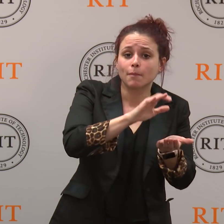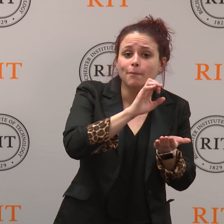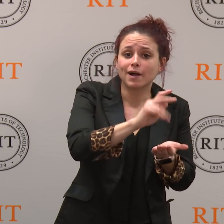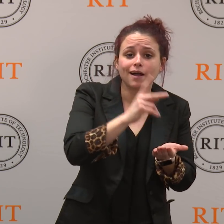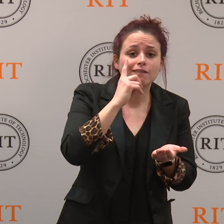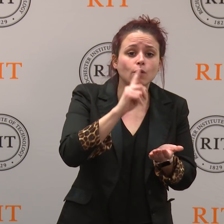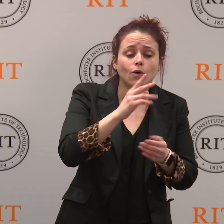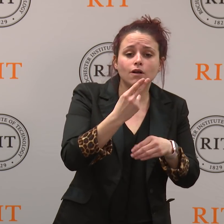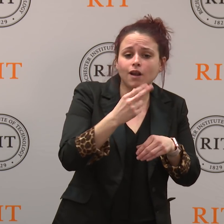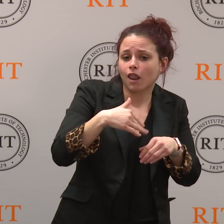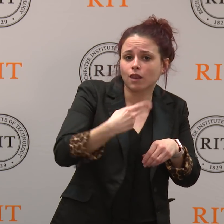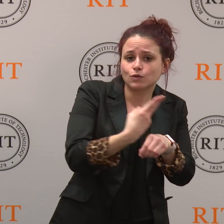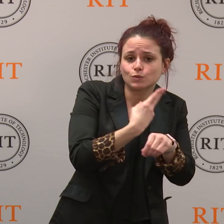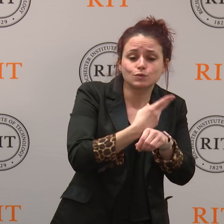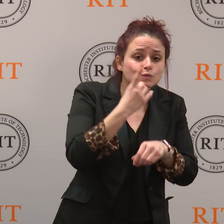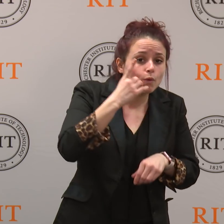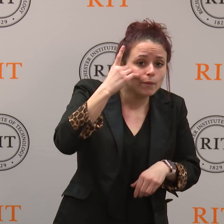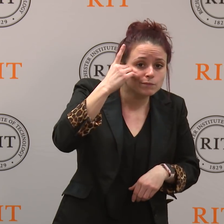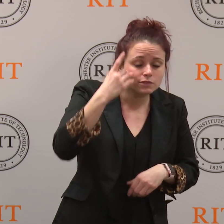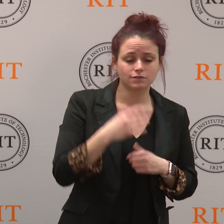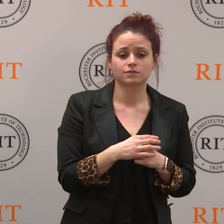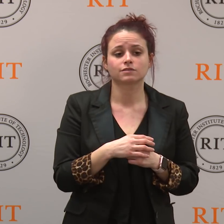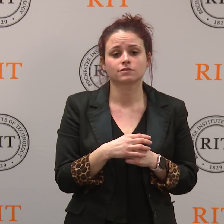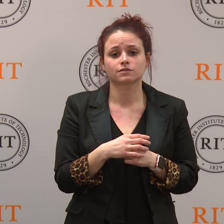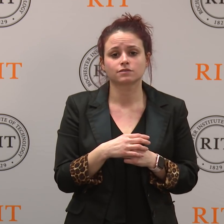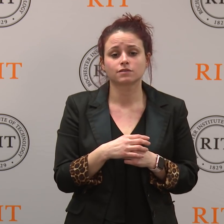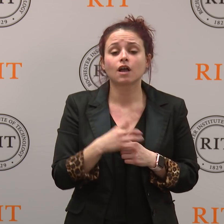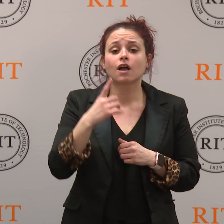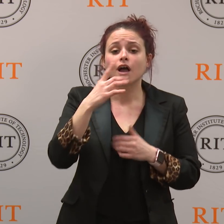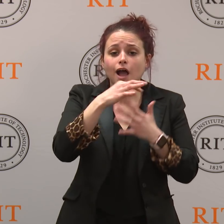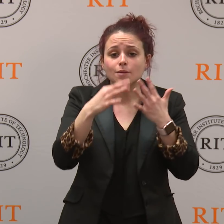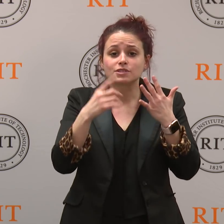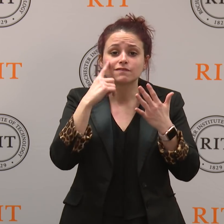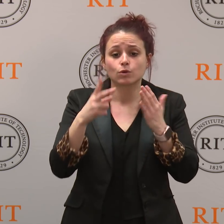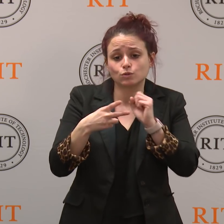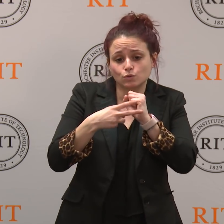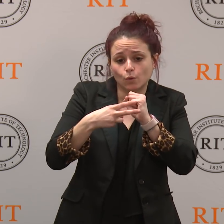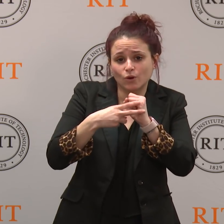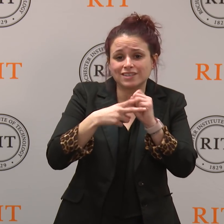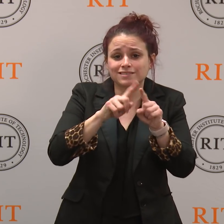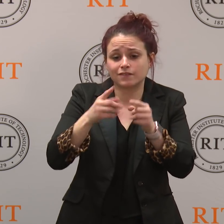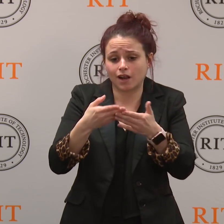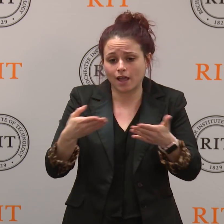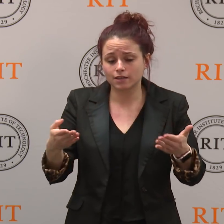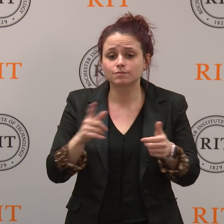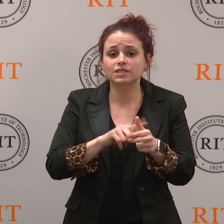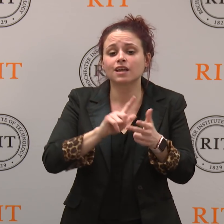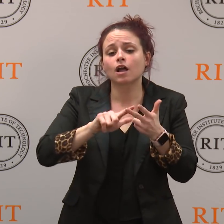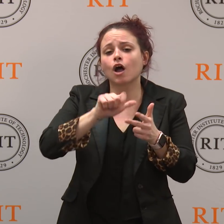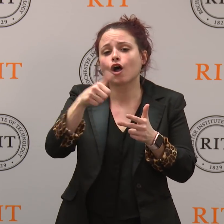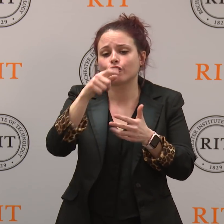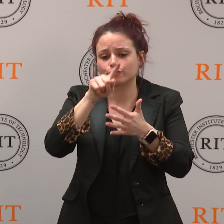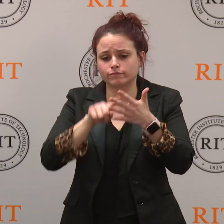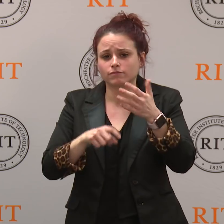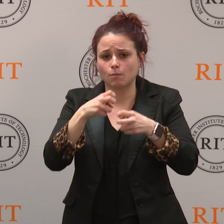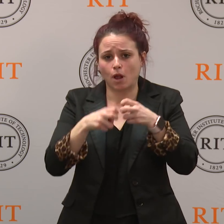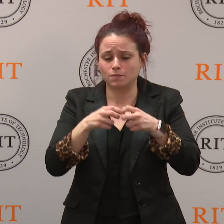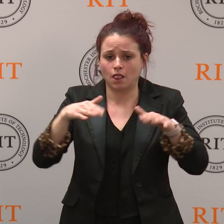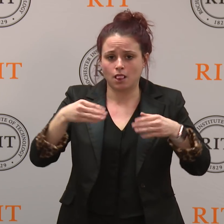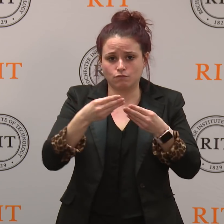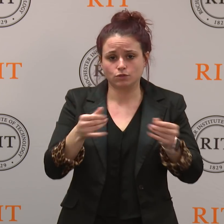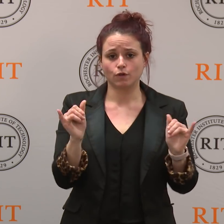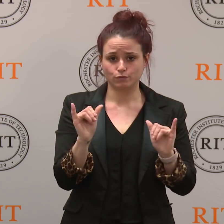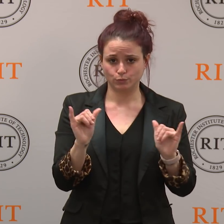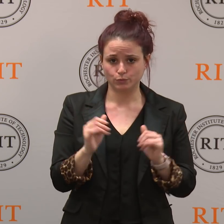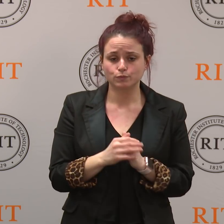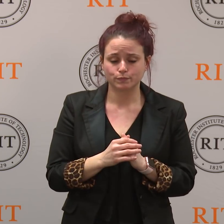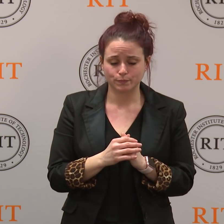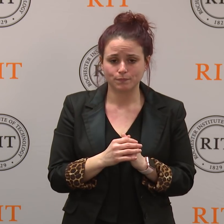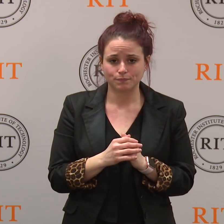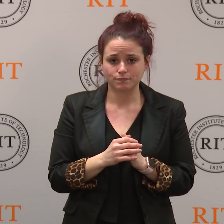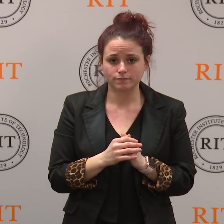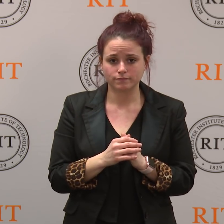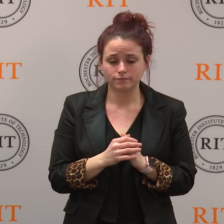board, options for storing items and other unresolved issues. Please know that while